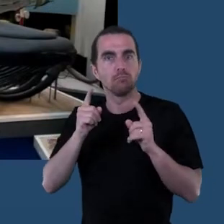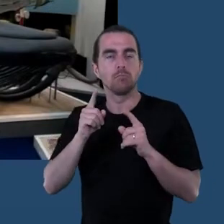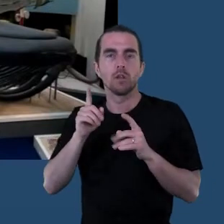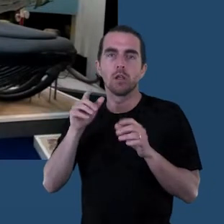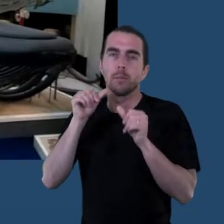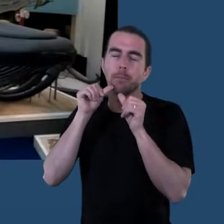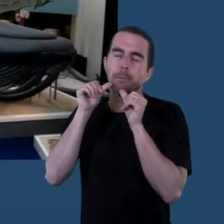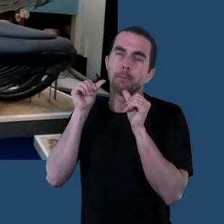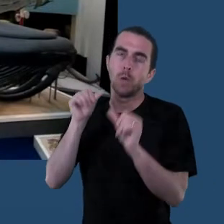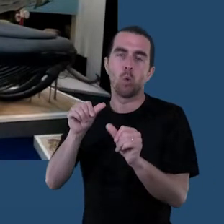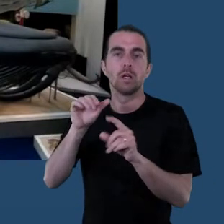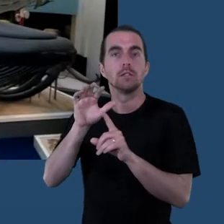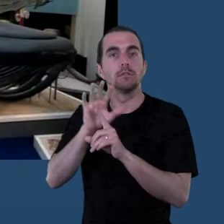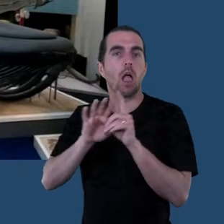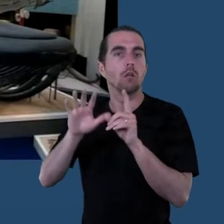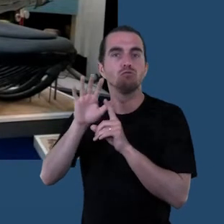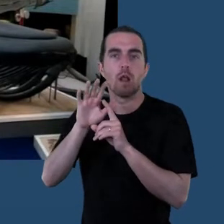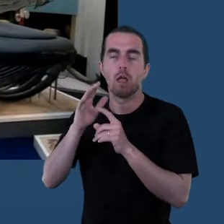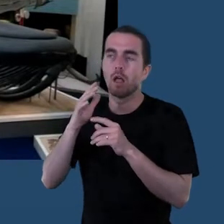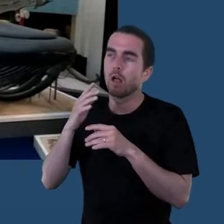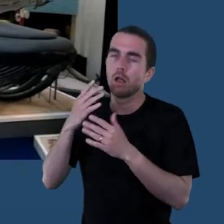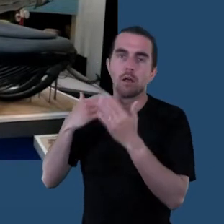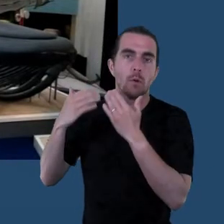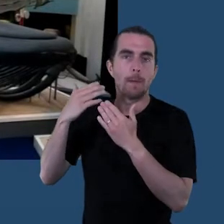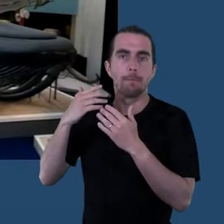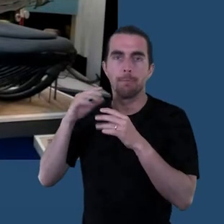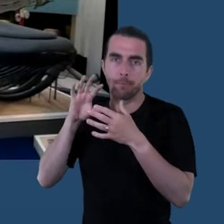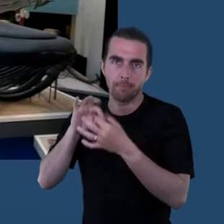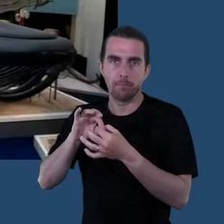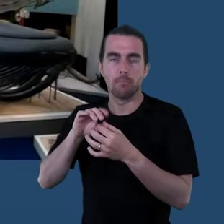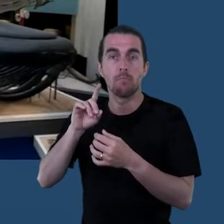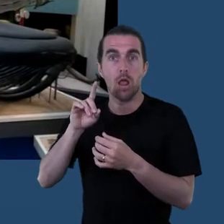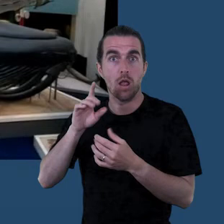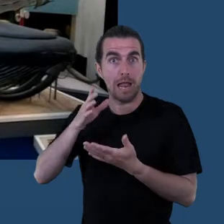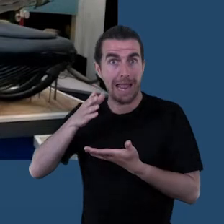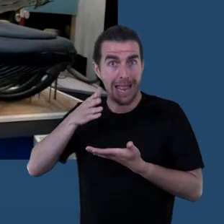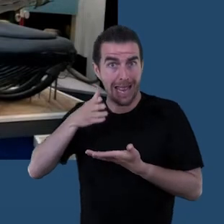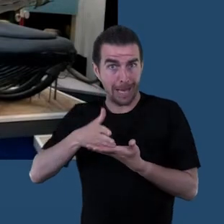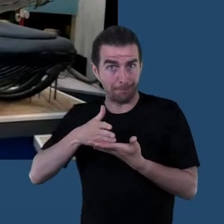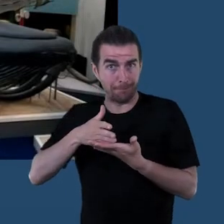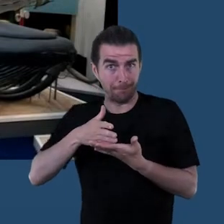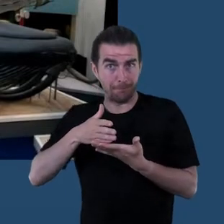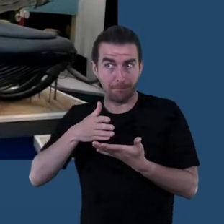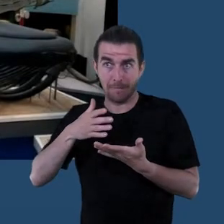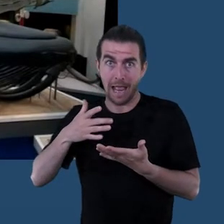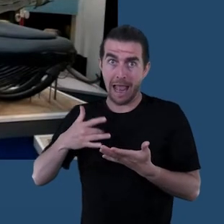as much as he loved the Natural History Museum blue whale model, if it was an actual living animal